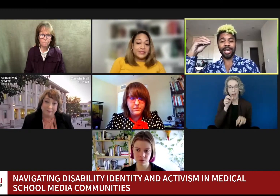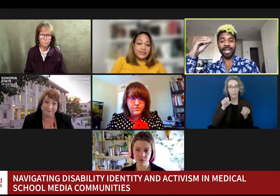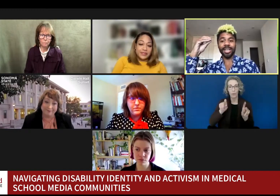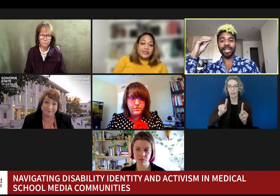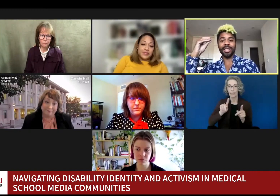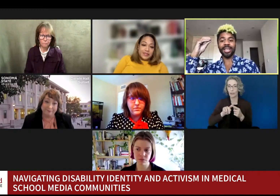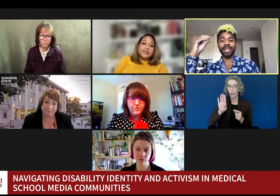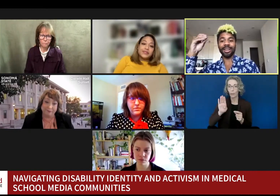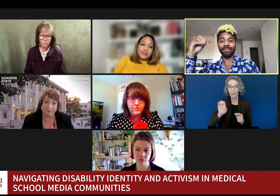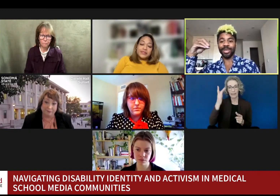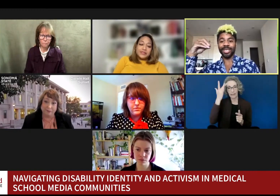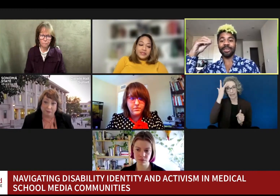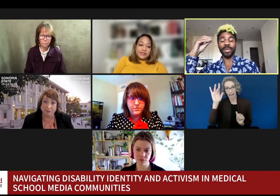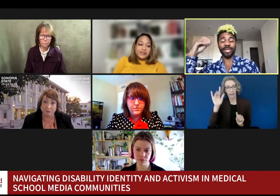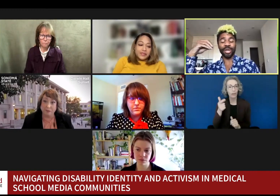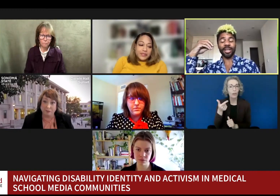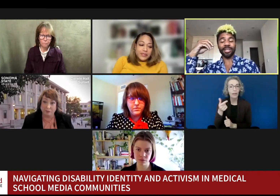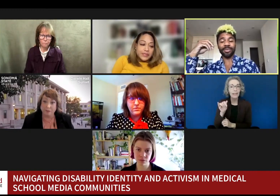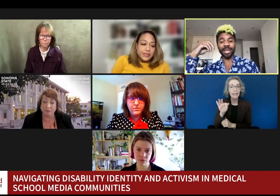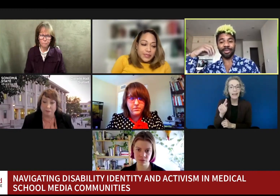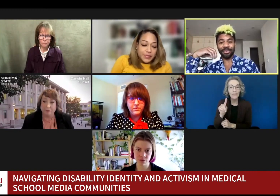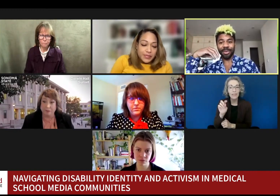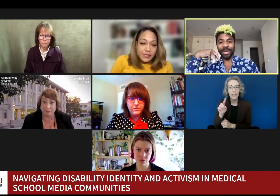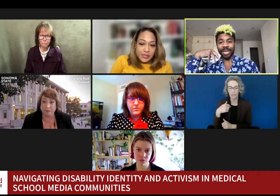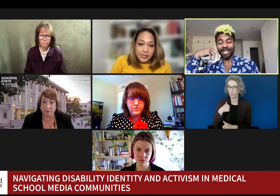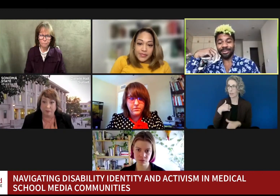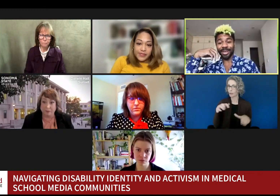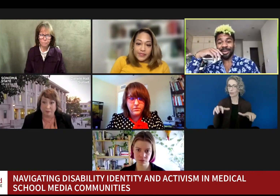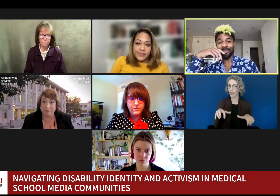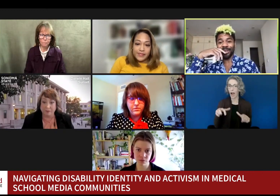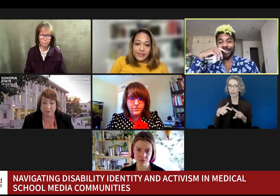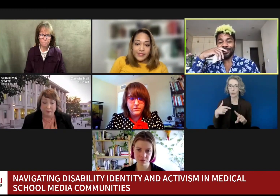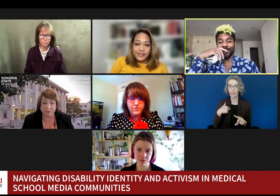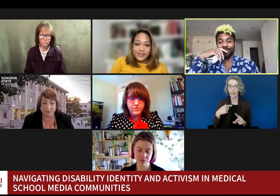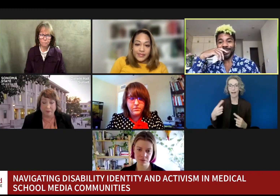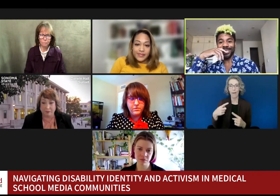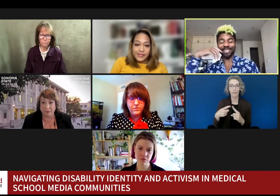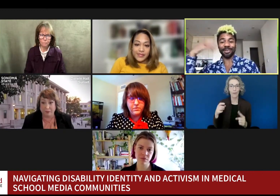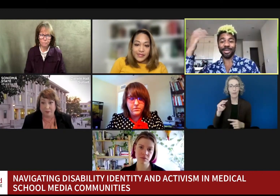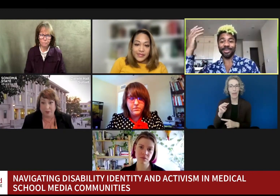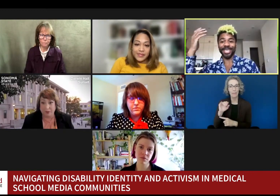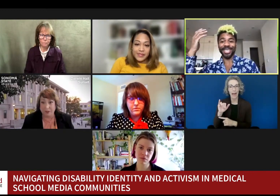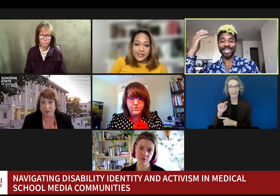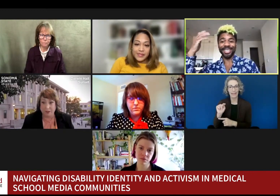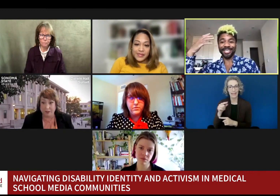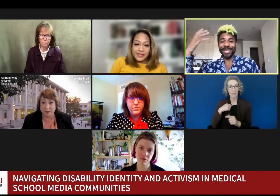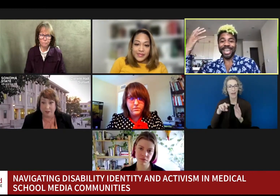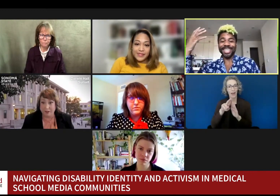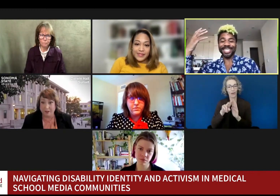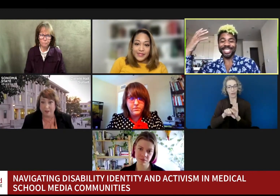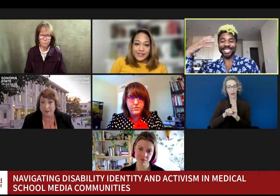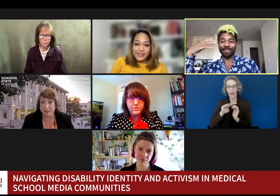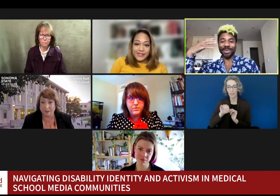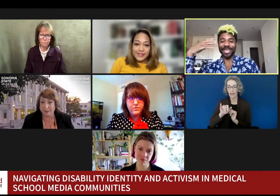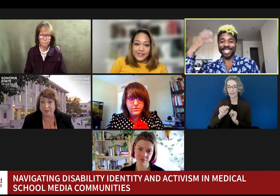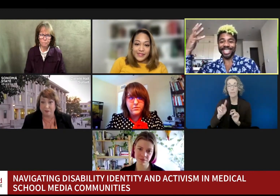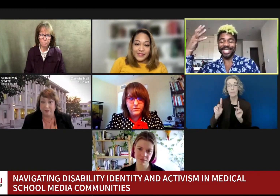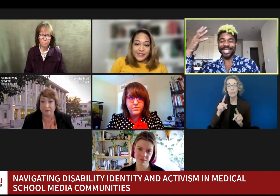And that was a big shock to me coming from MIT where I went for undergrad because everybody was like, just be nice and don't be a dick.